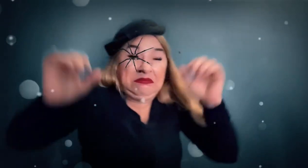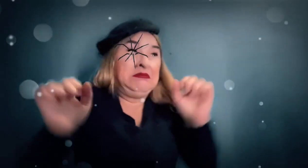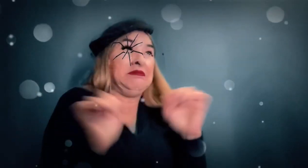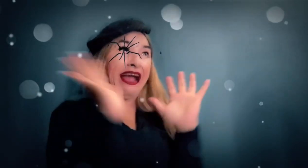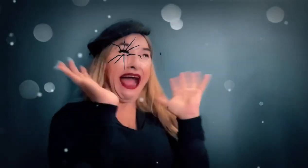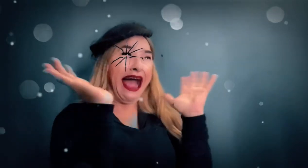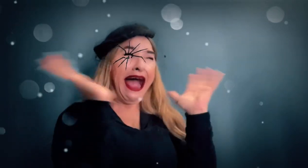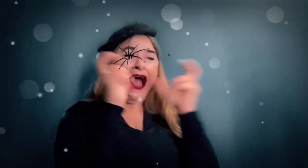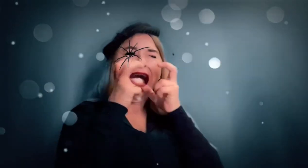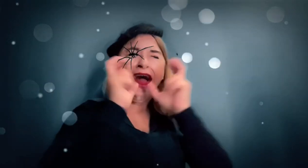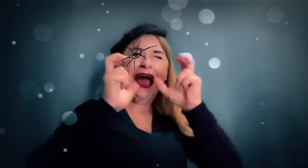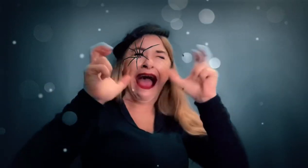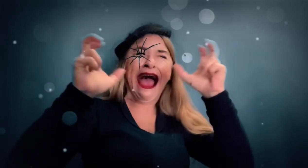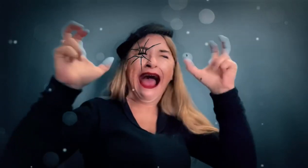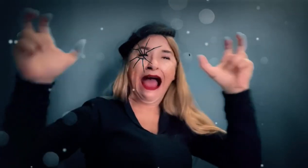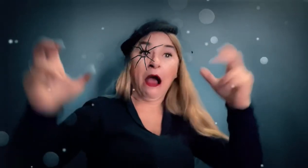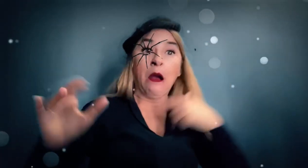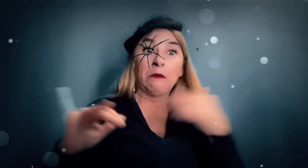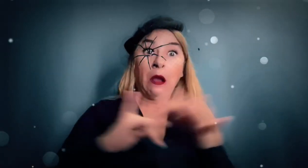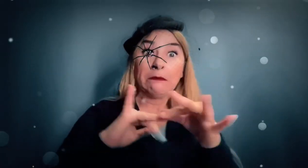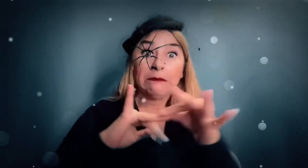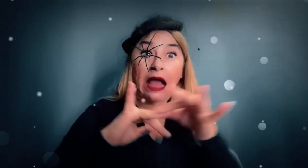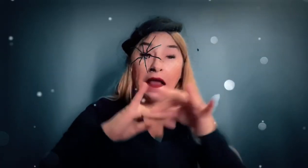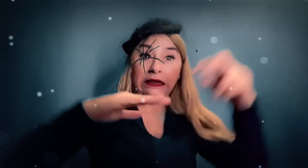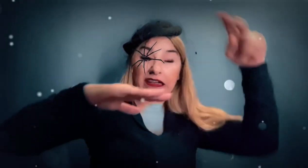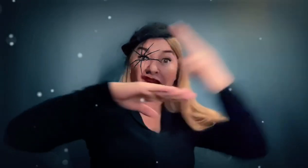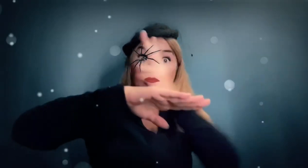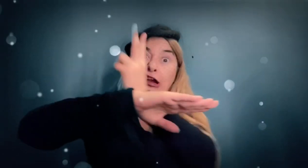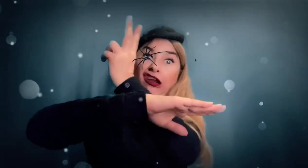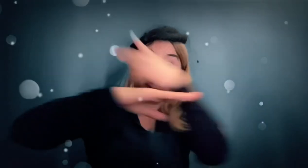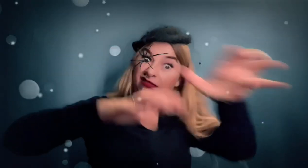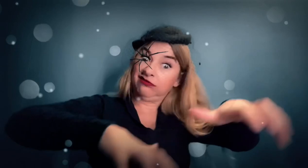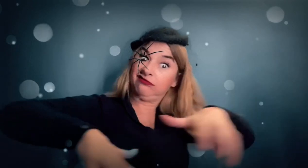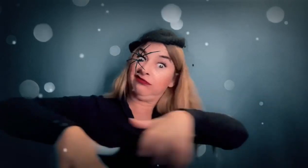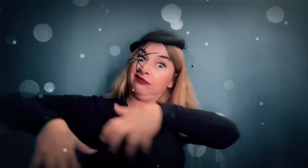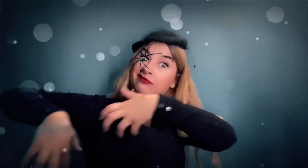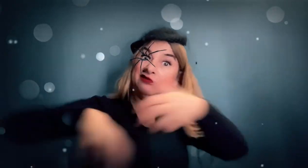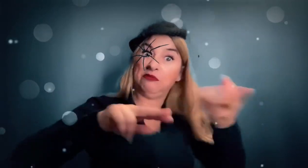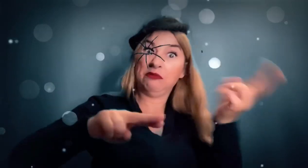I scream when I see my husband swinging, upside down, tied by the feet to the branches. His hands are scratching the roof of the car.